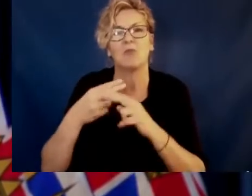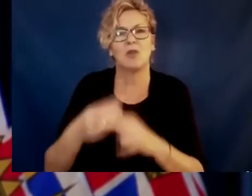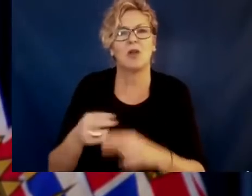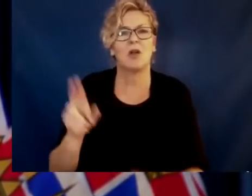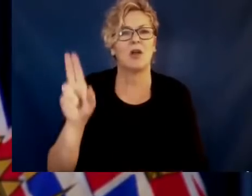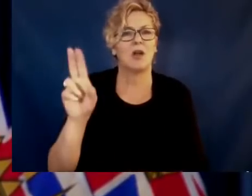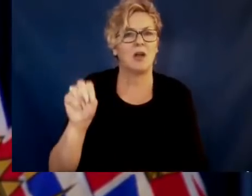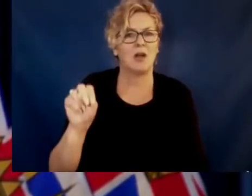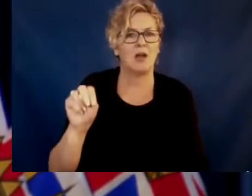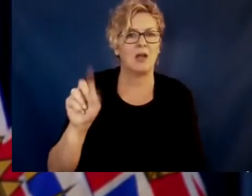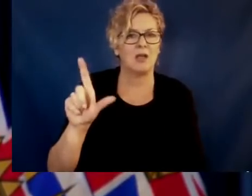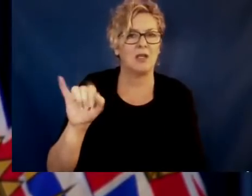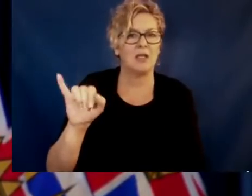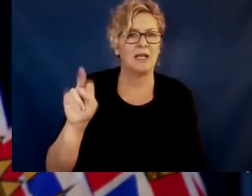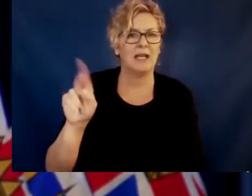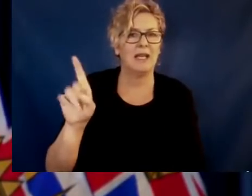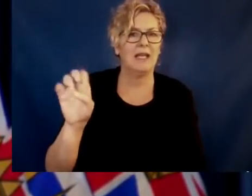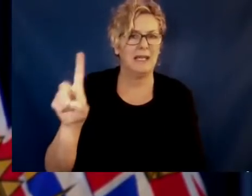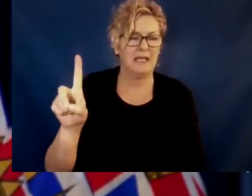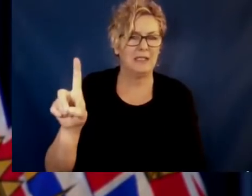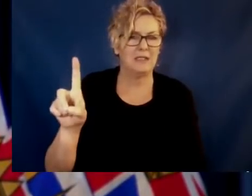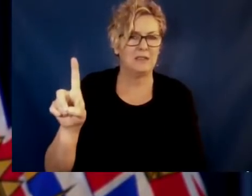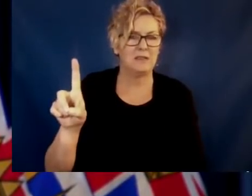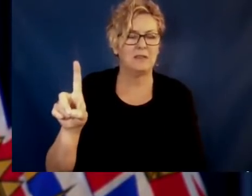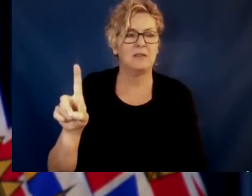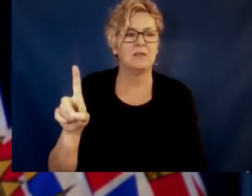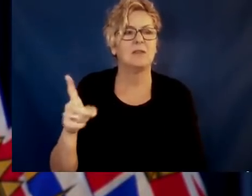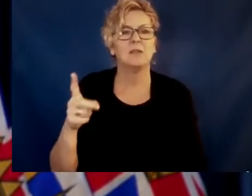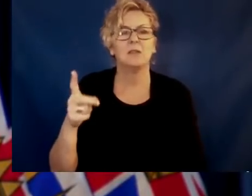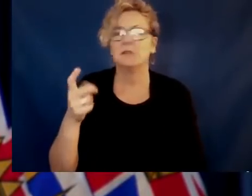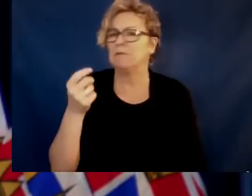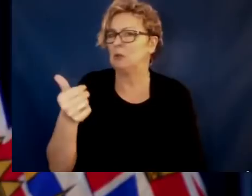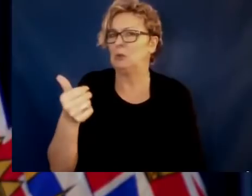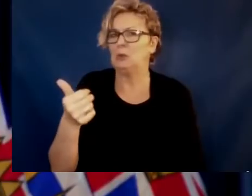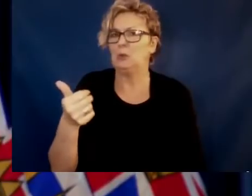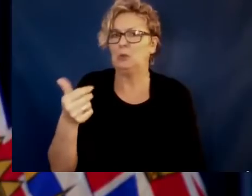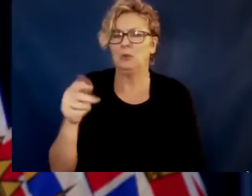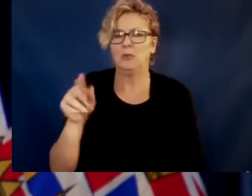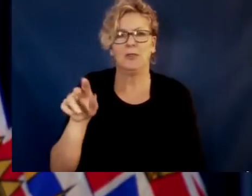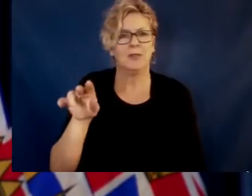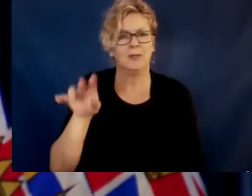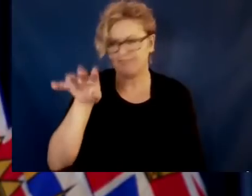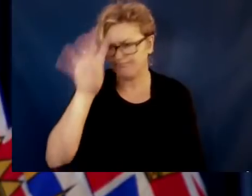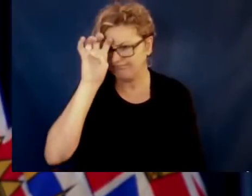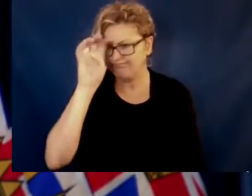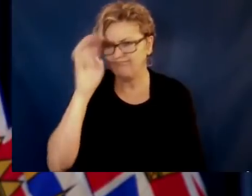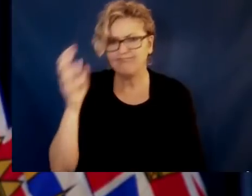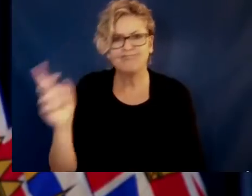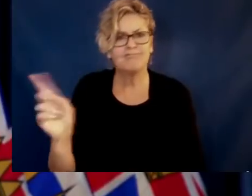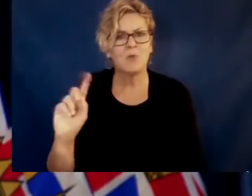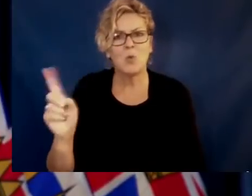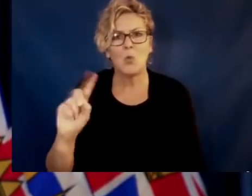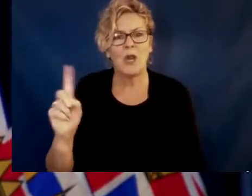referred to as the four C's. In a closed environment where close contact with crowds crowds, large numbers